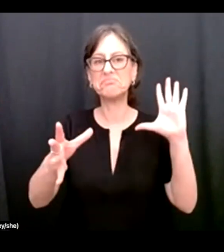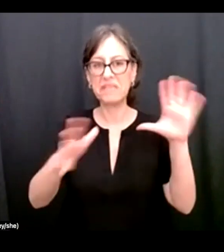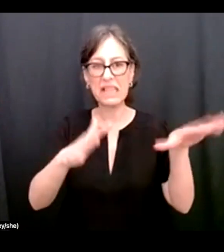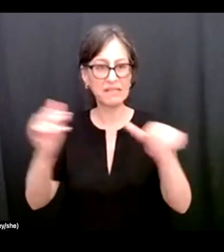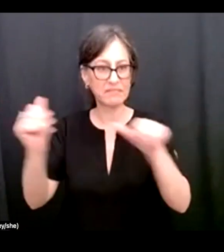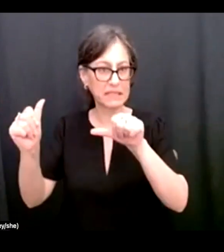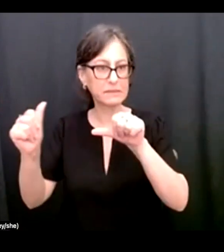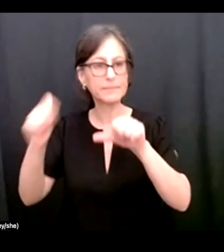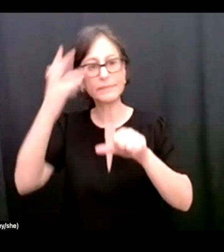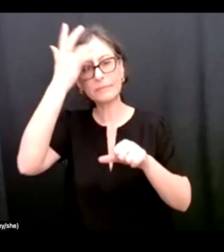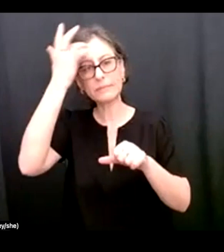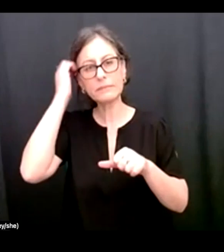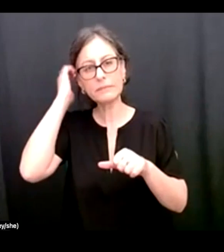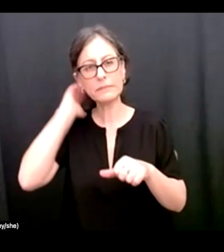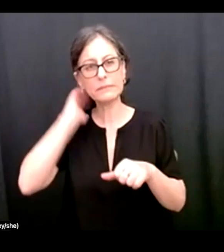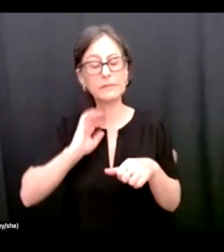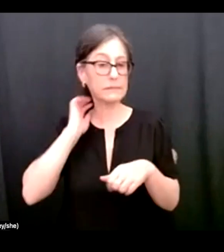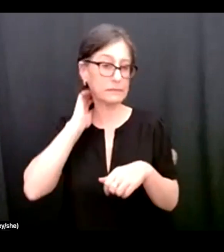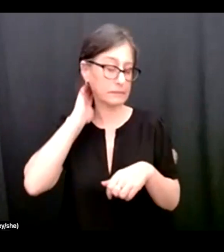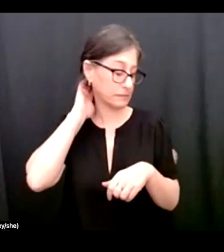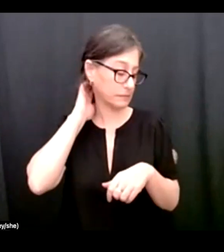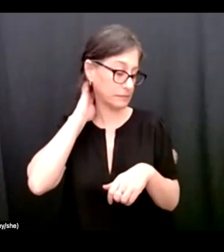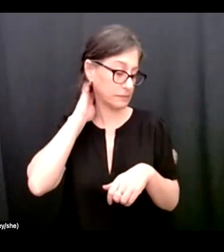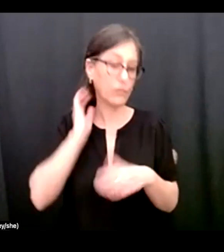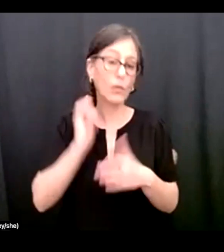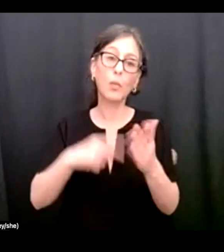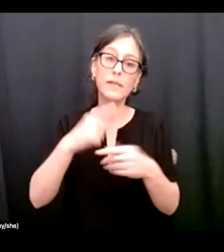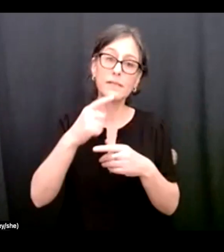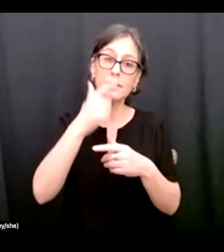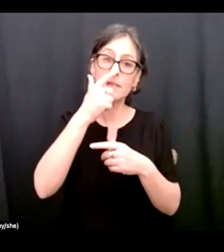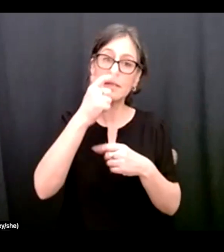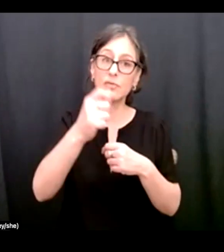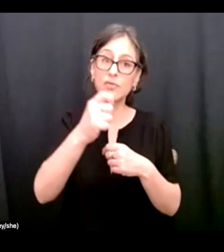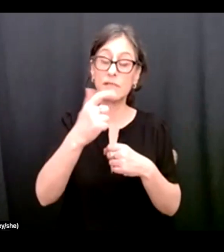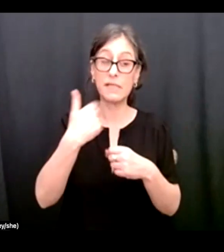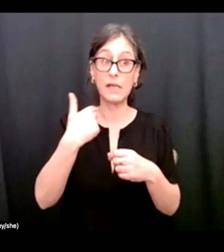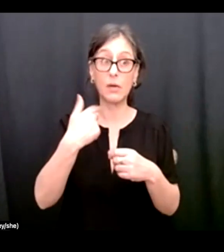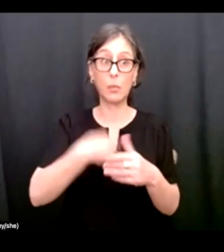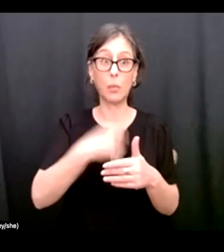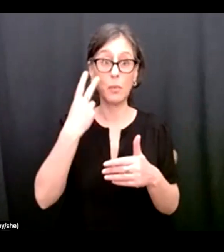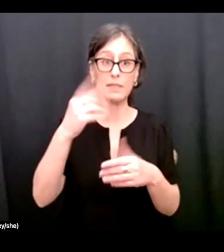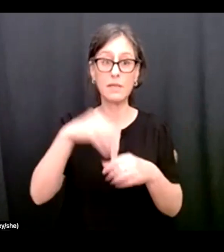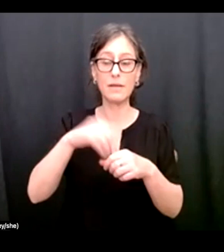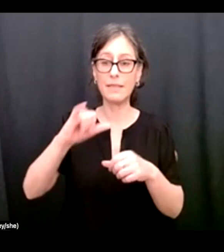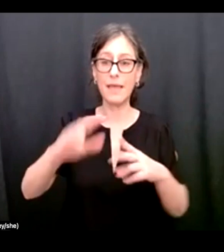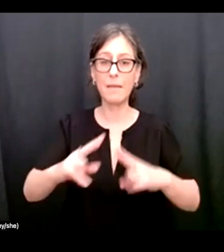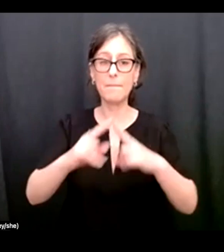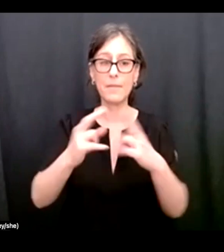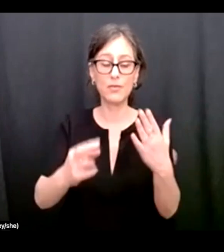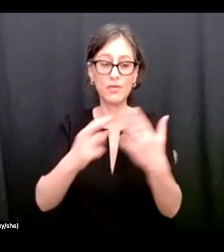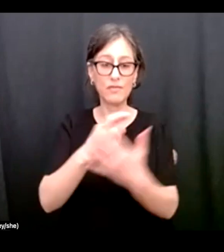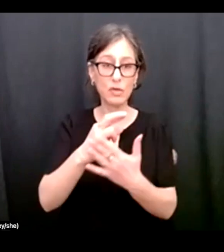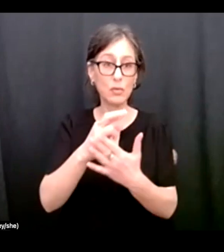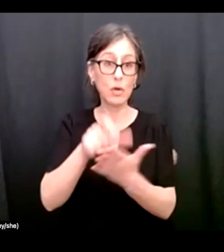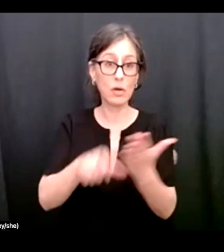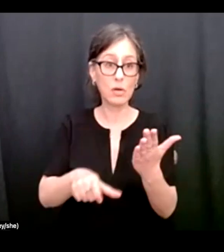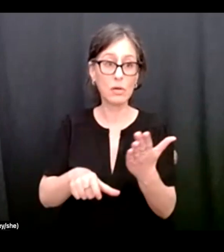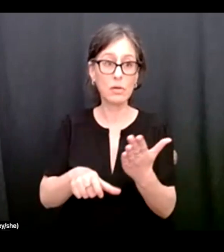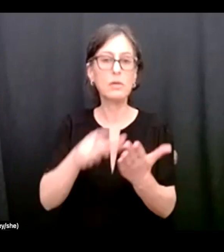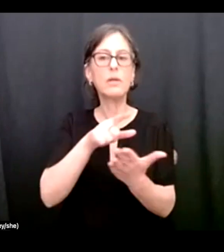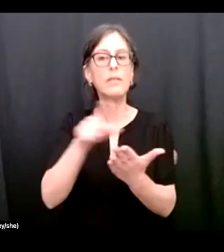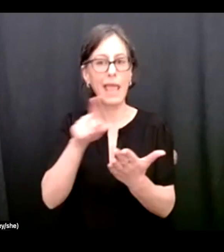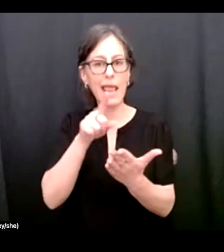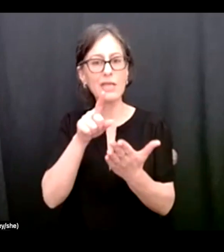And what's interesting about as we saw in the Paris Review article, these represent kind of